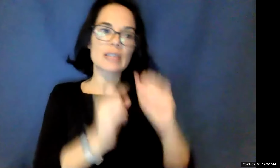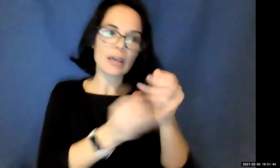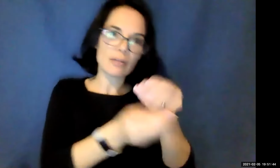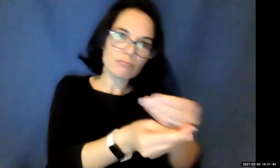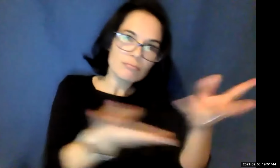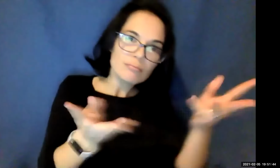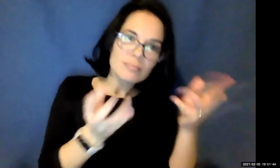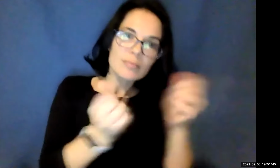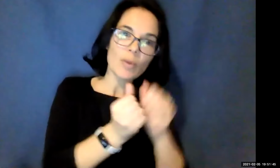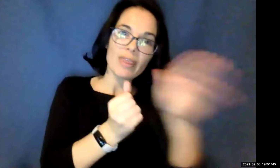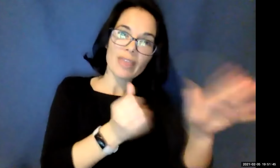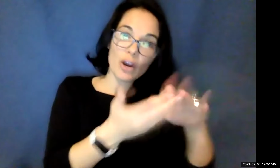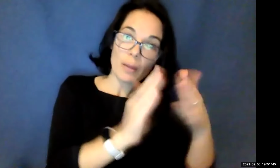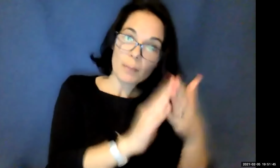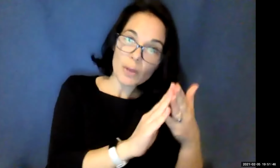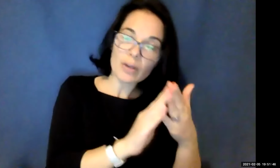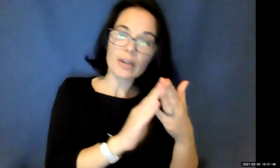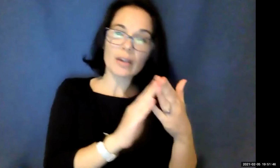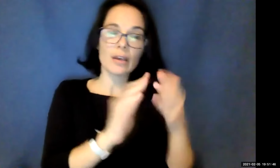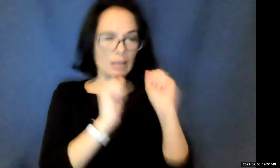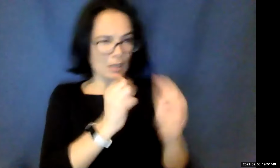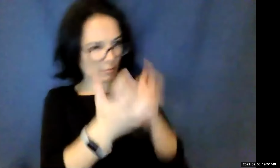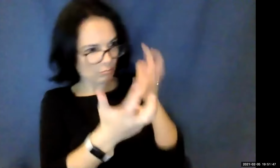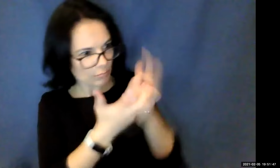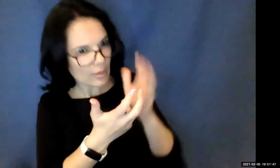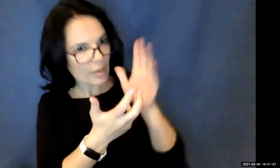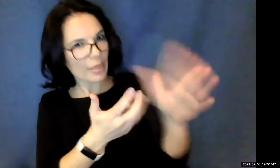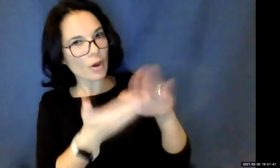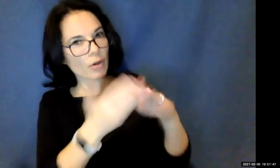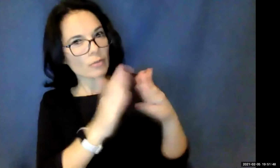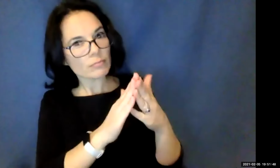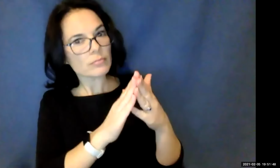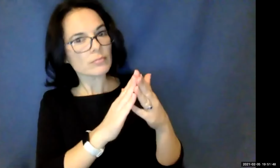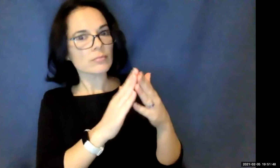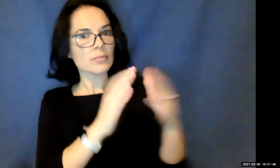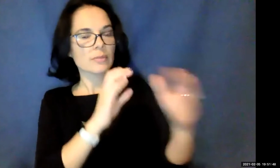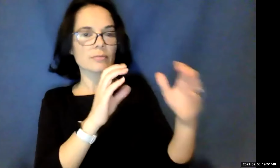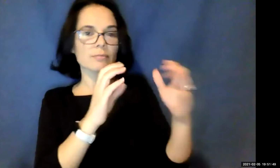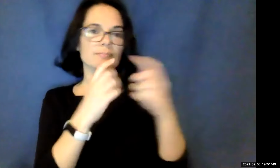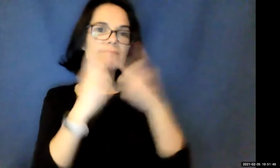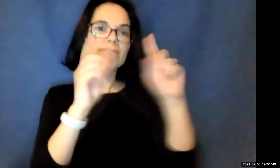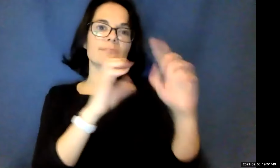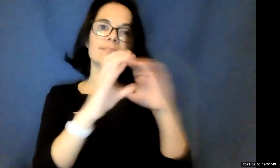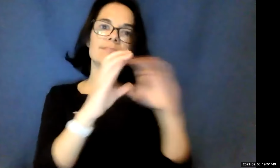works and actually is effectively communicating to stakeholders, their populations.